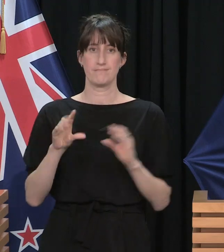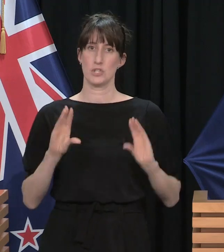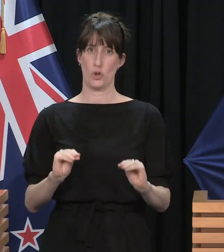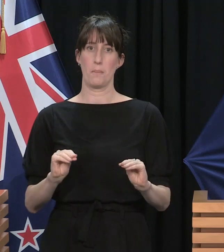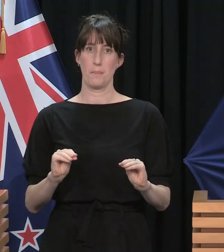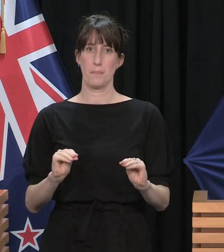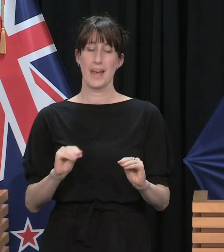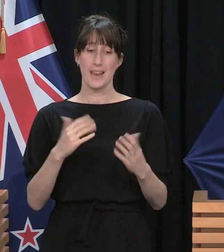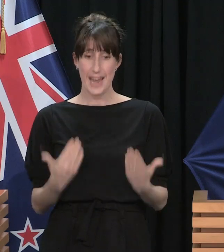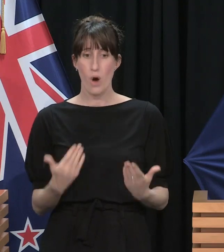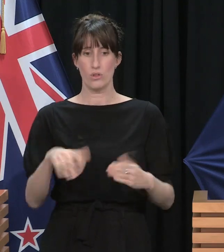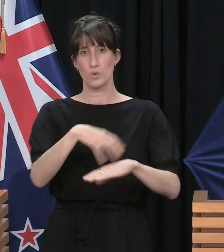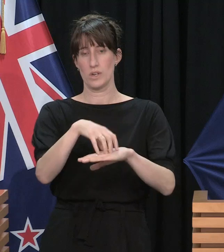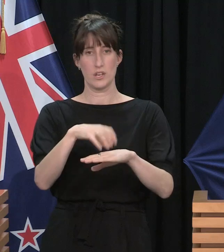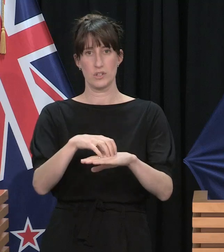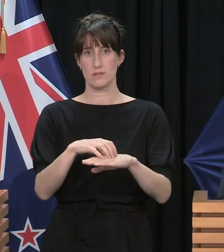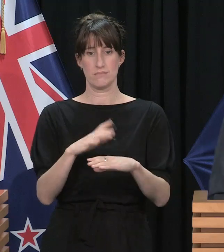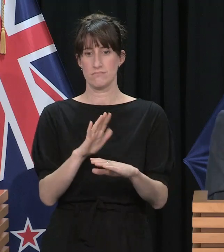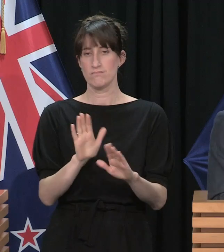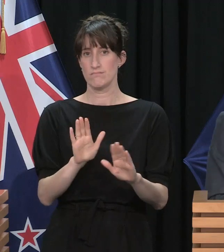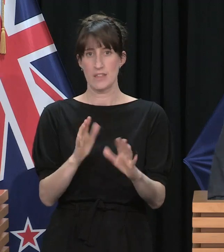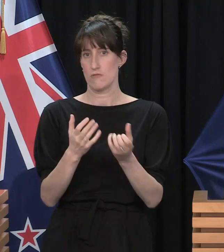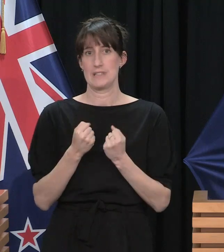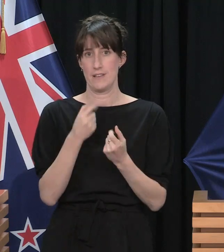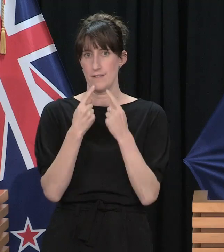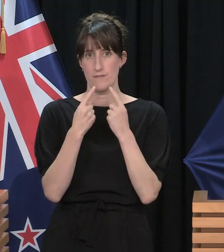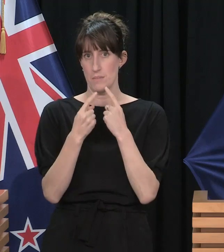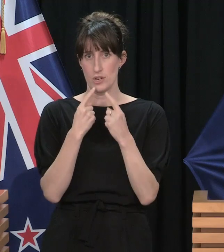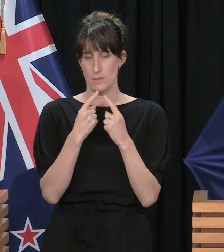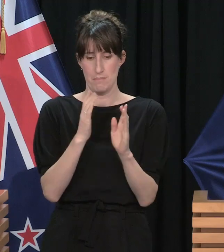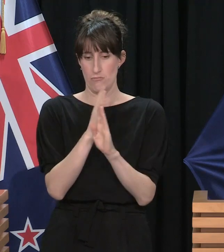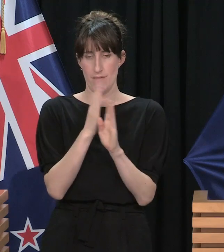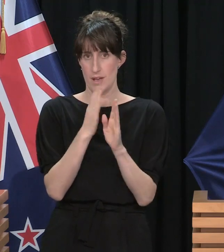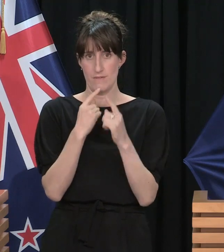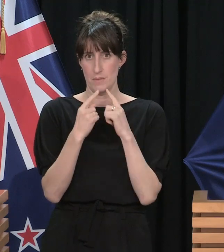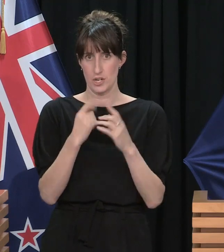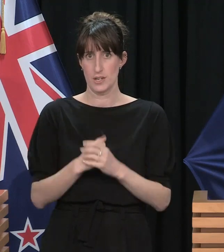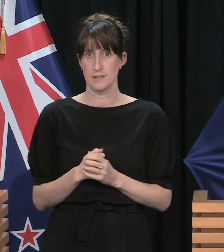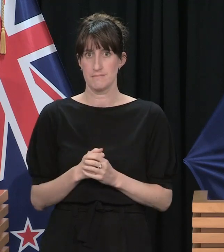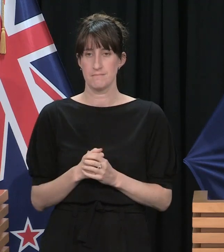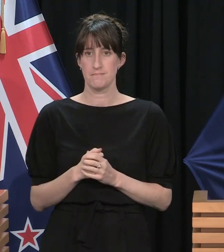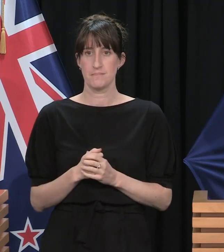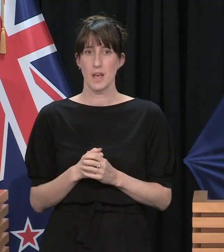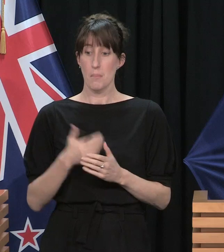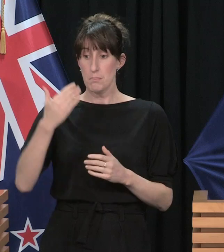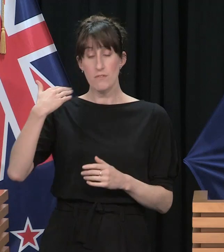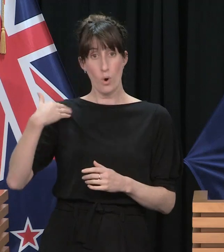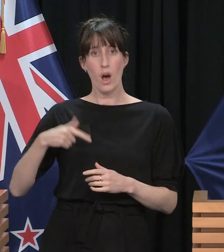information that had been being sent on a daily basis to a group of organisations, as